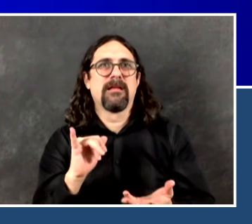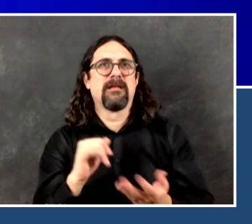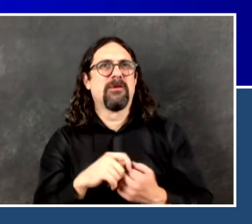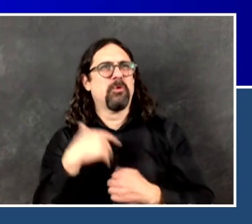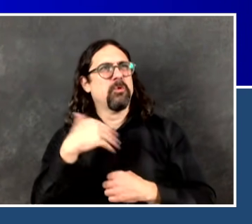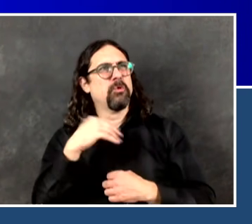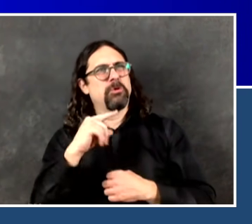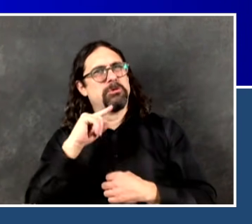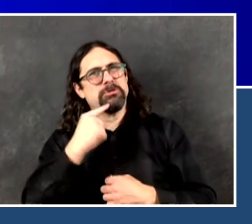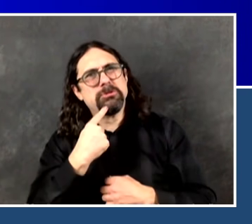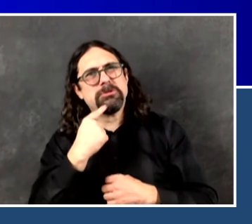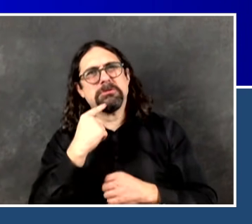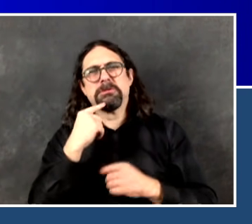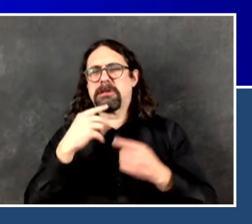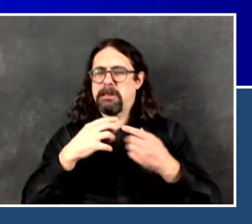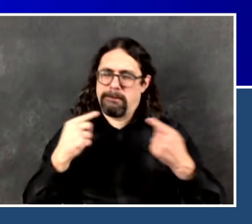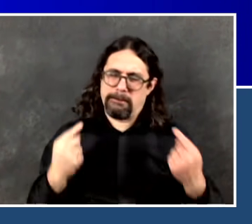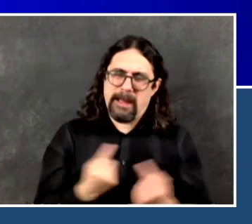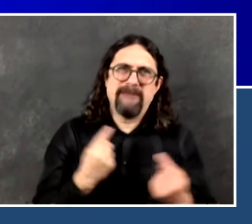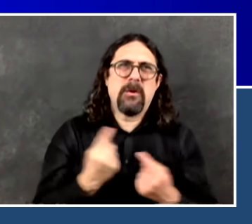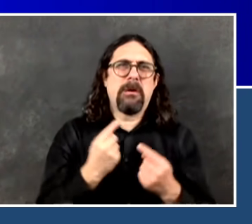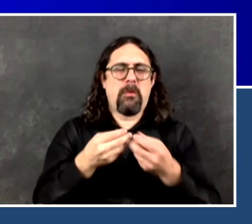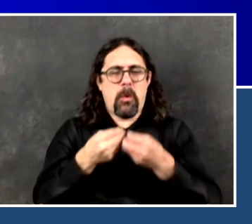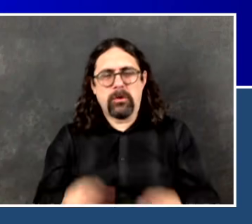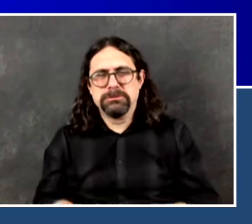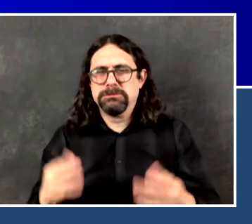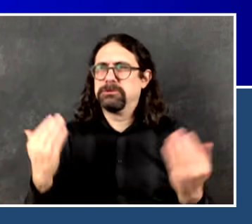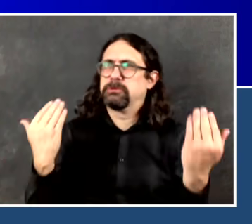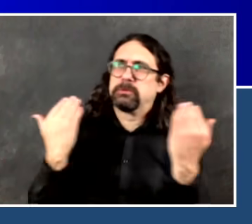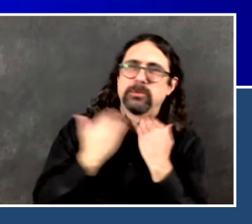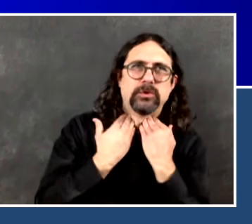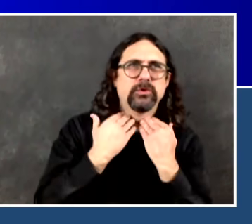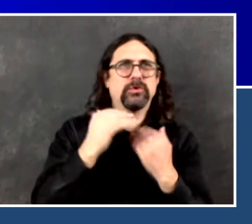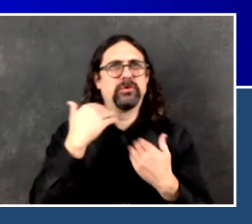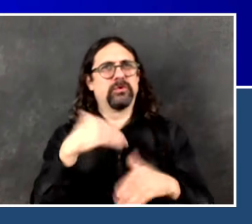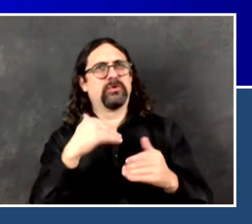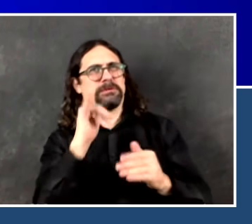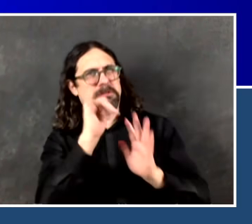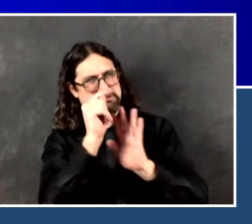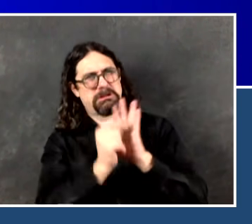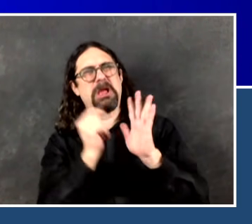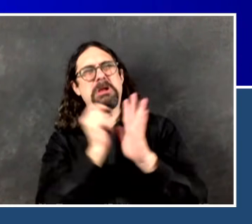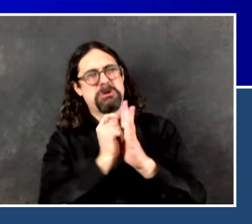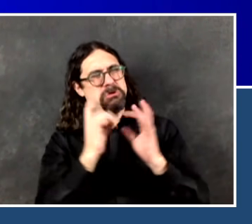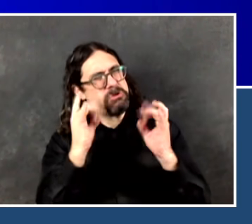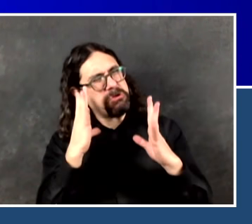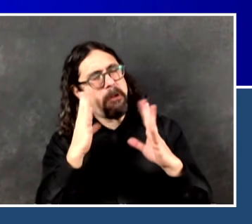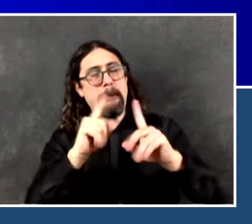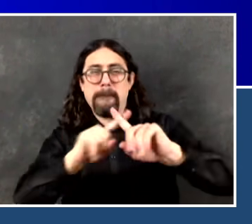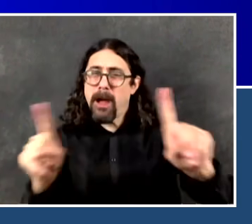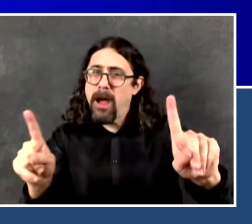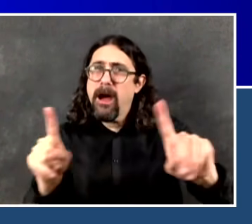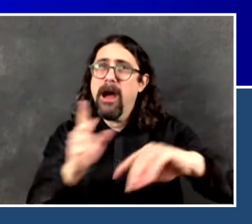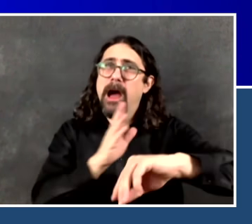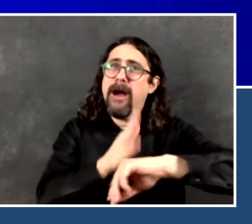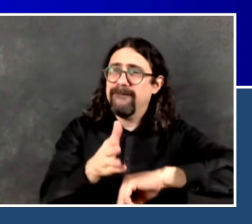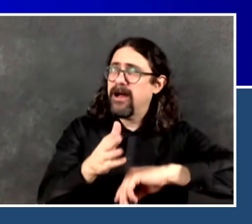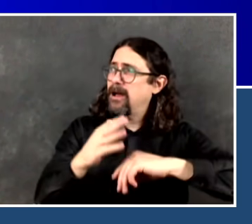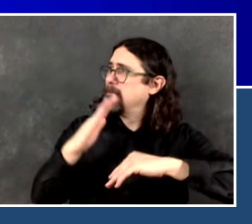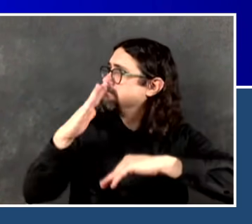THE PAIN THEY